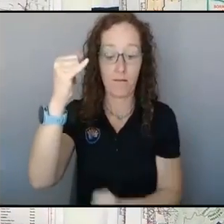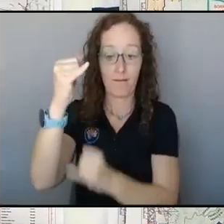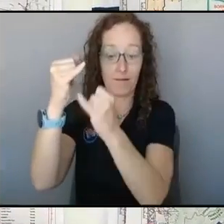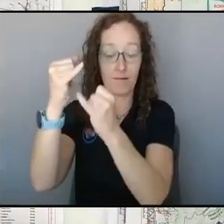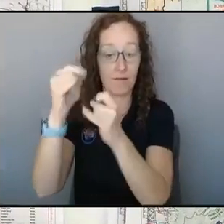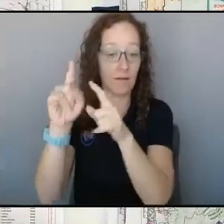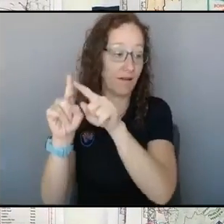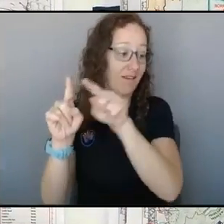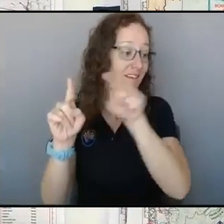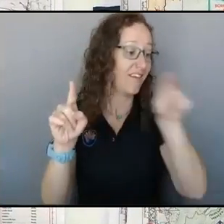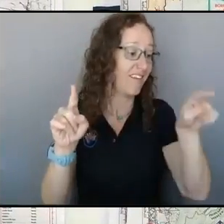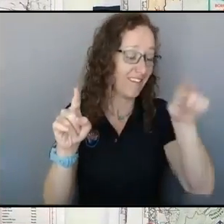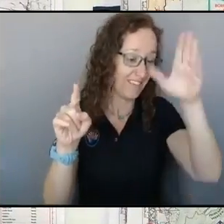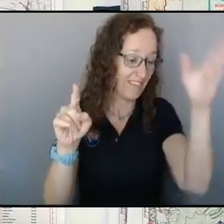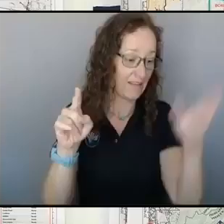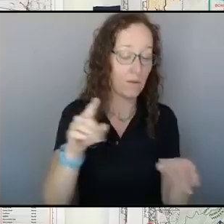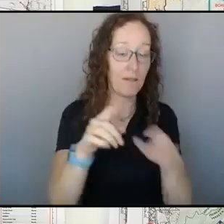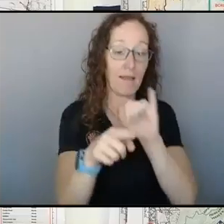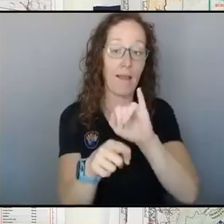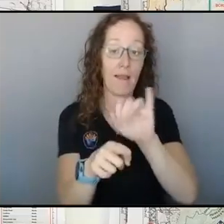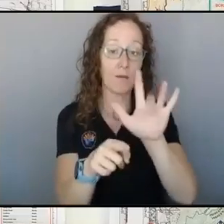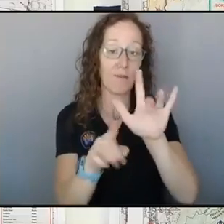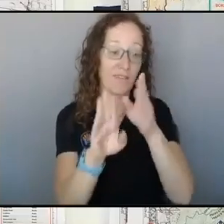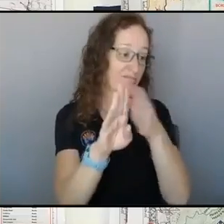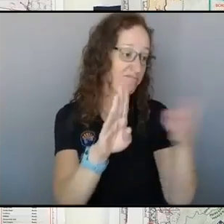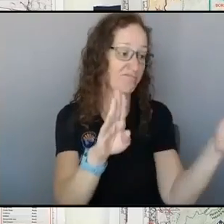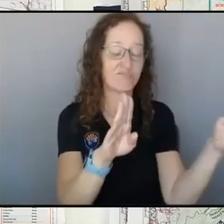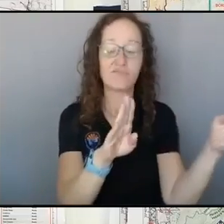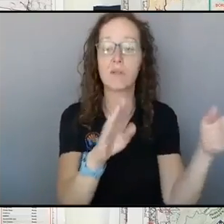I25, things become far more favorable for those